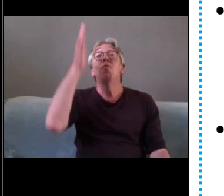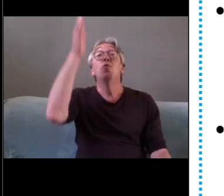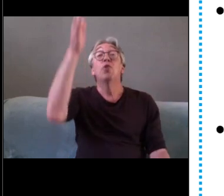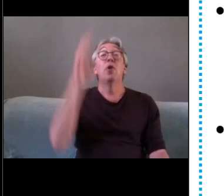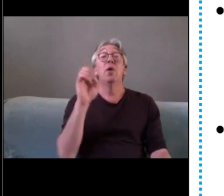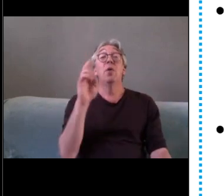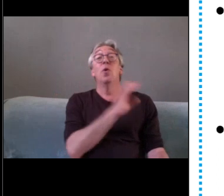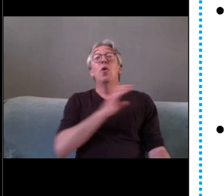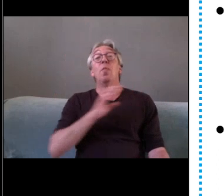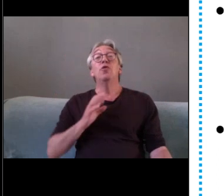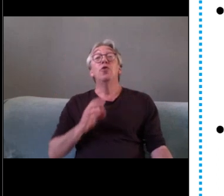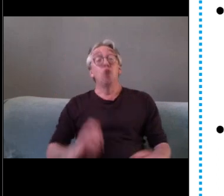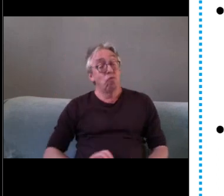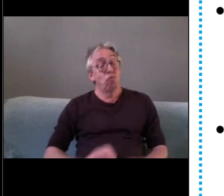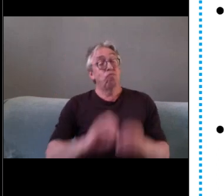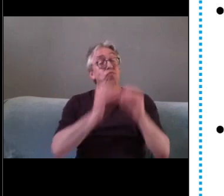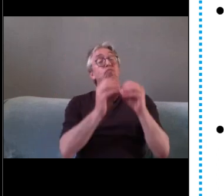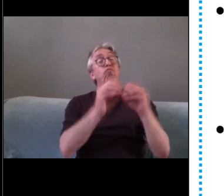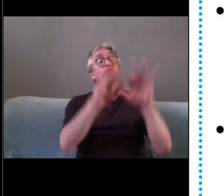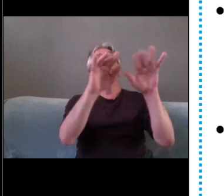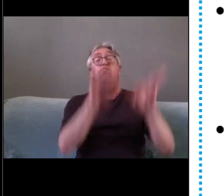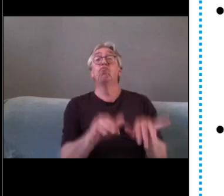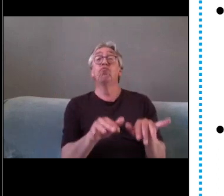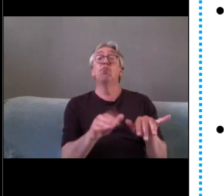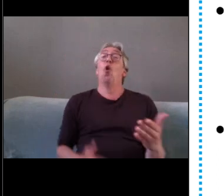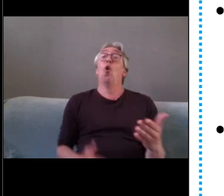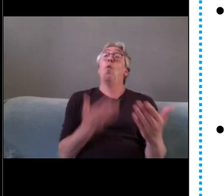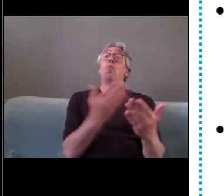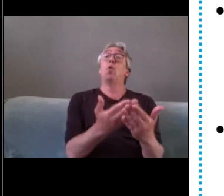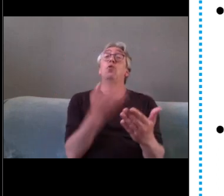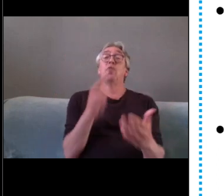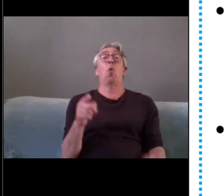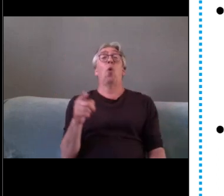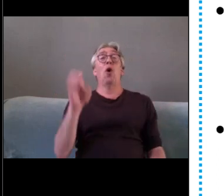to amend and update the Code. This can seem very far in the future